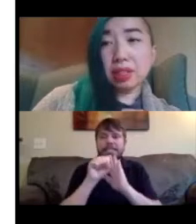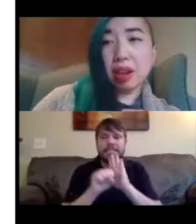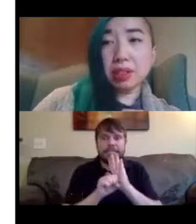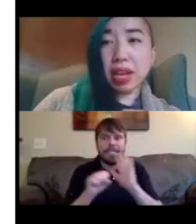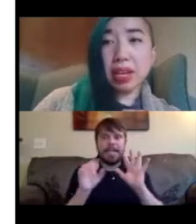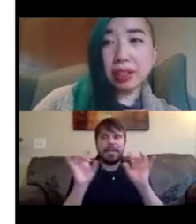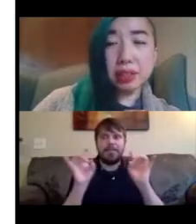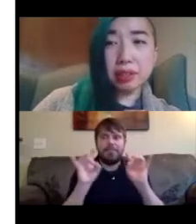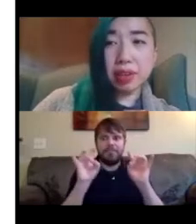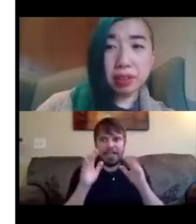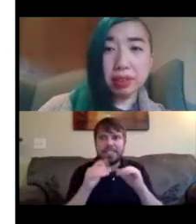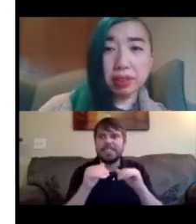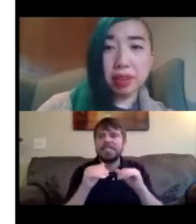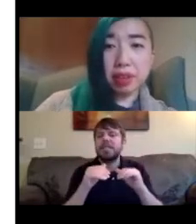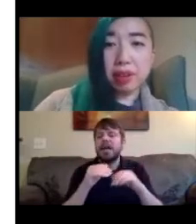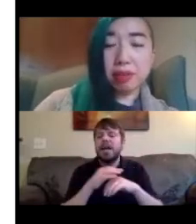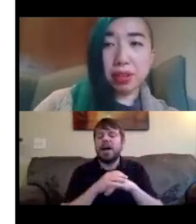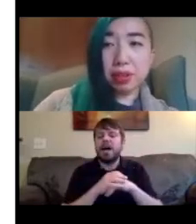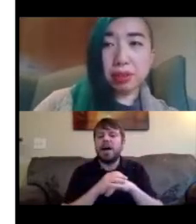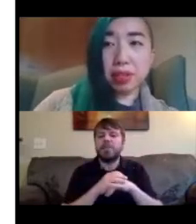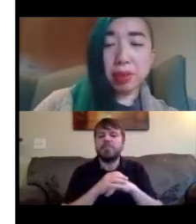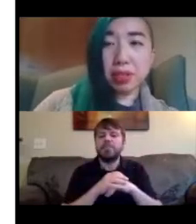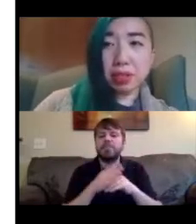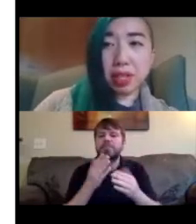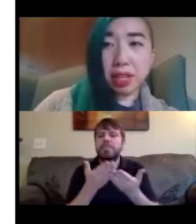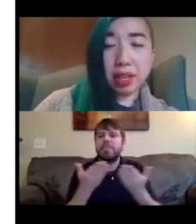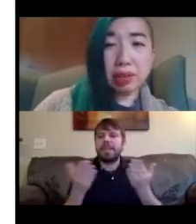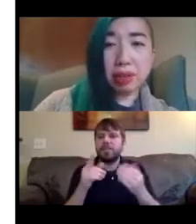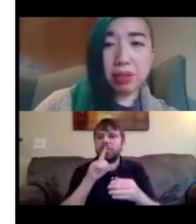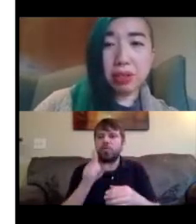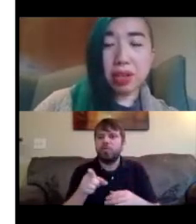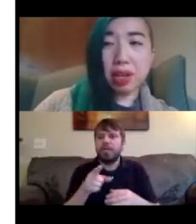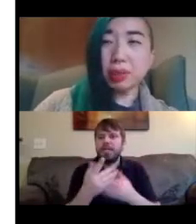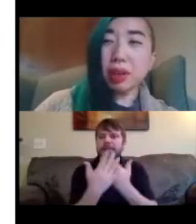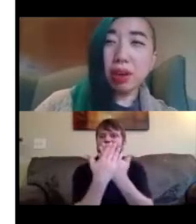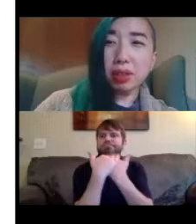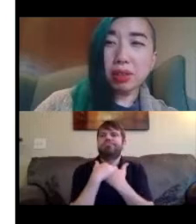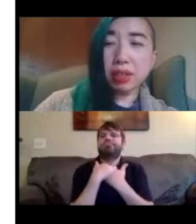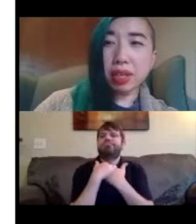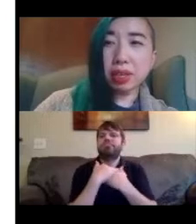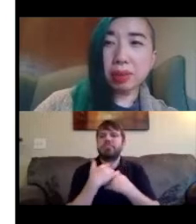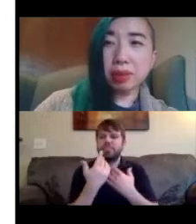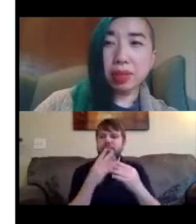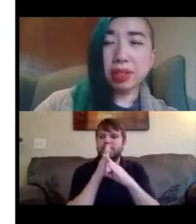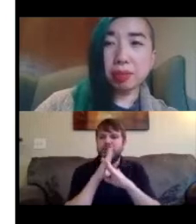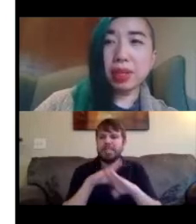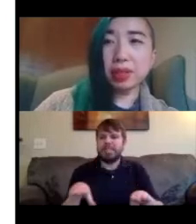are silenced regularly for you, especially in language. So how do you contend with this piece